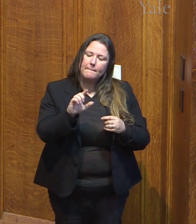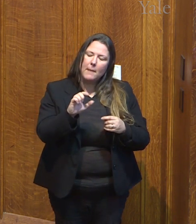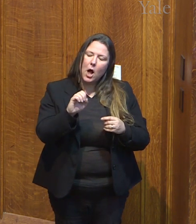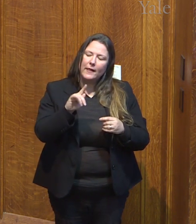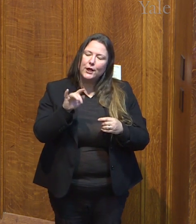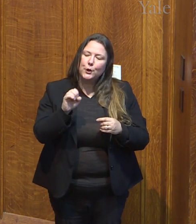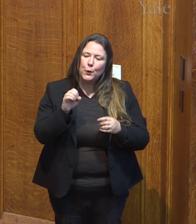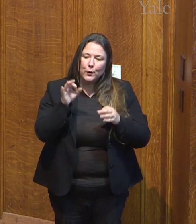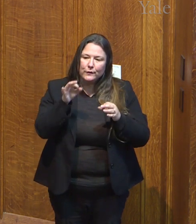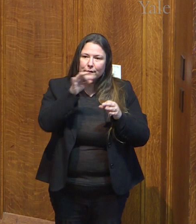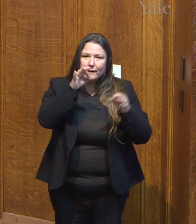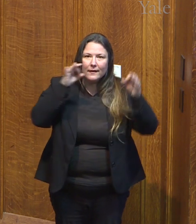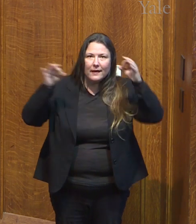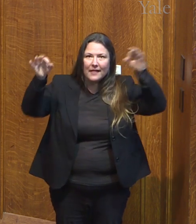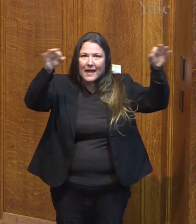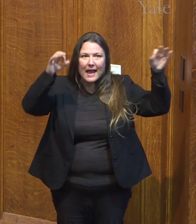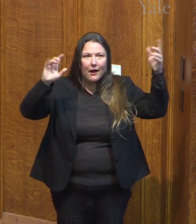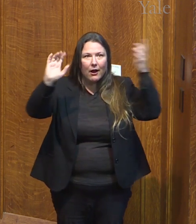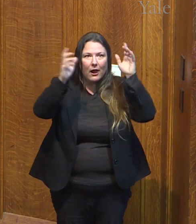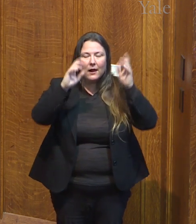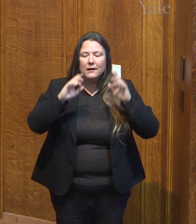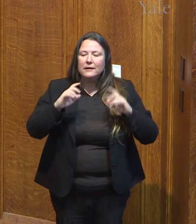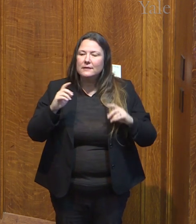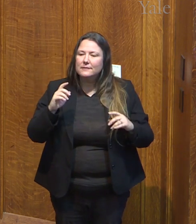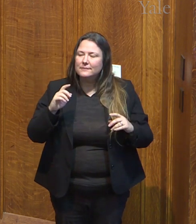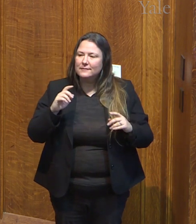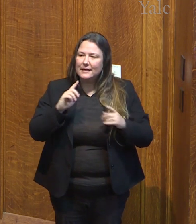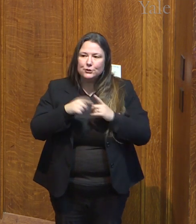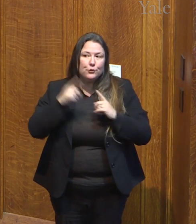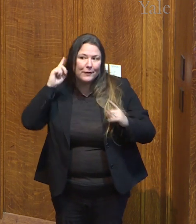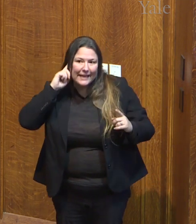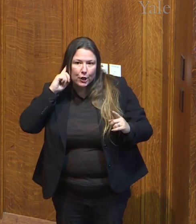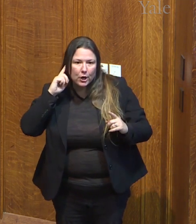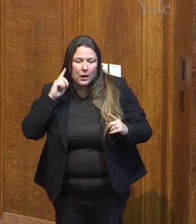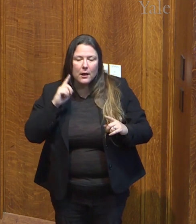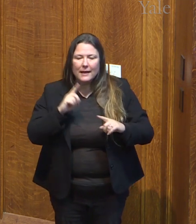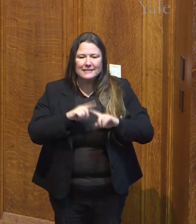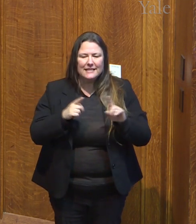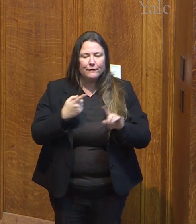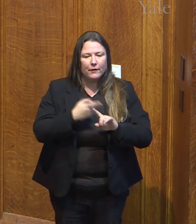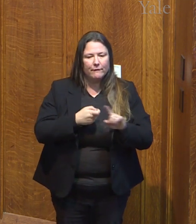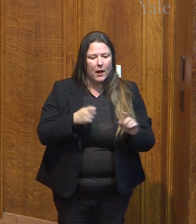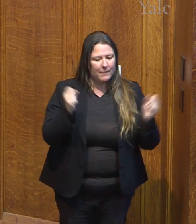and other gestures that are transmitted by light to the eyes of their interlocutors,